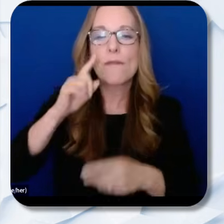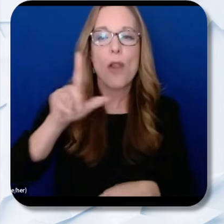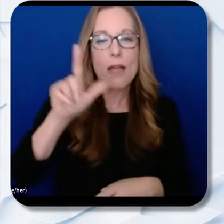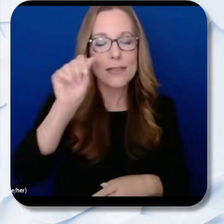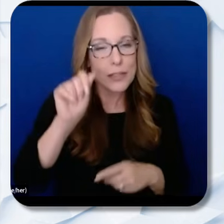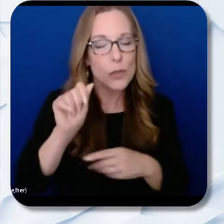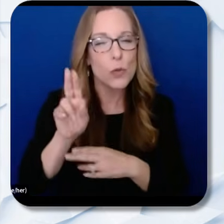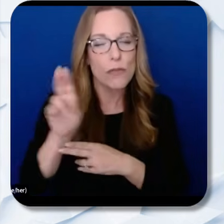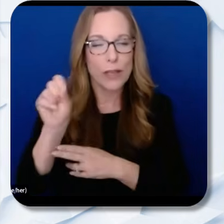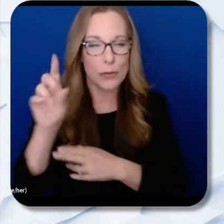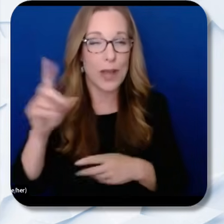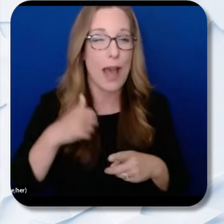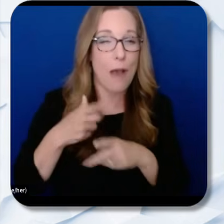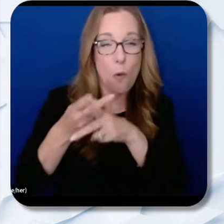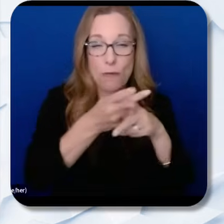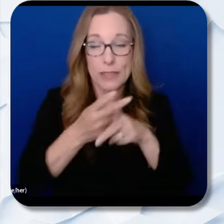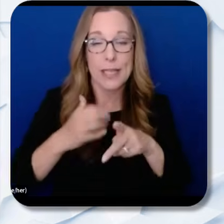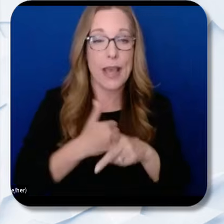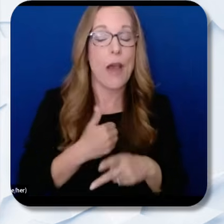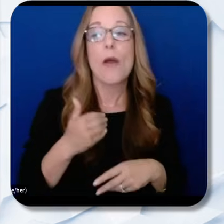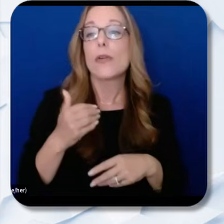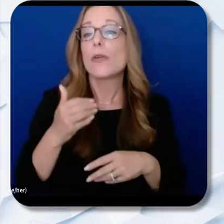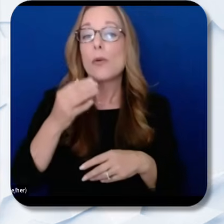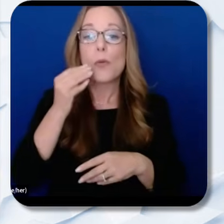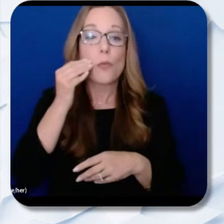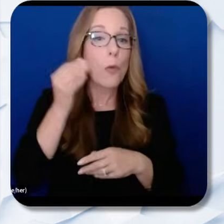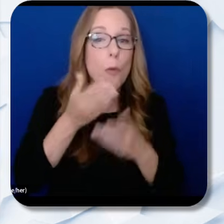where I oversee our Homeless Education Office and other student support